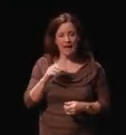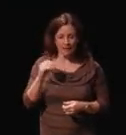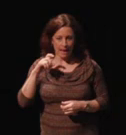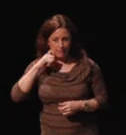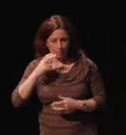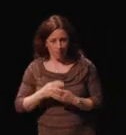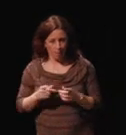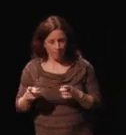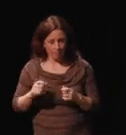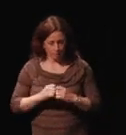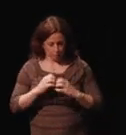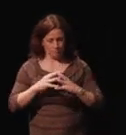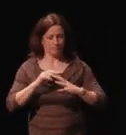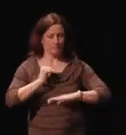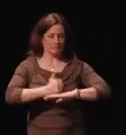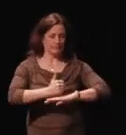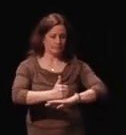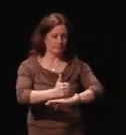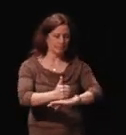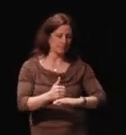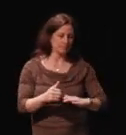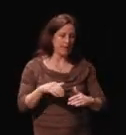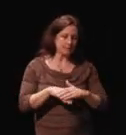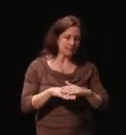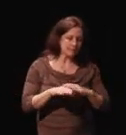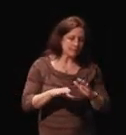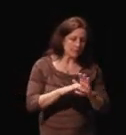accessibility features like Magnifies Text to Speech and so on,